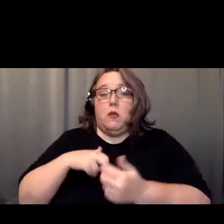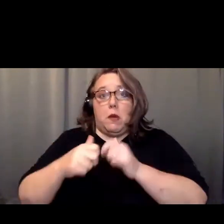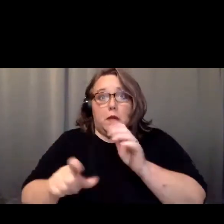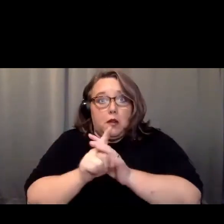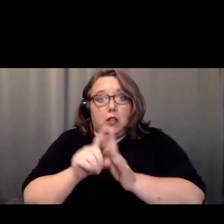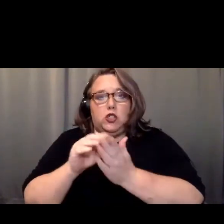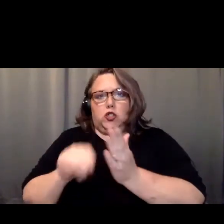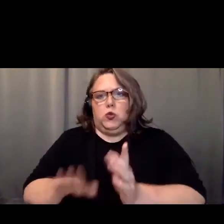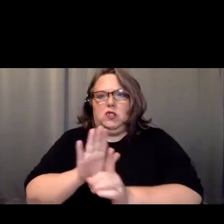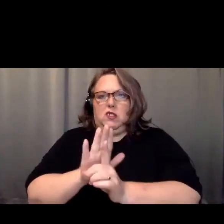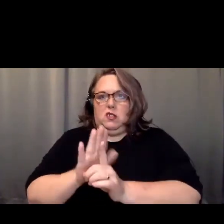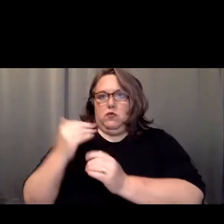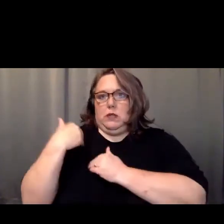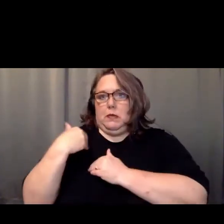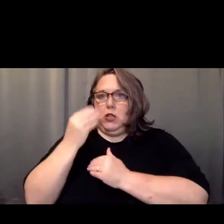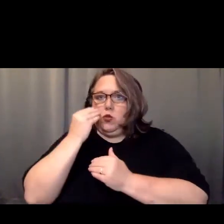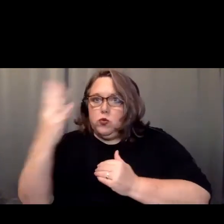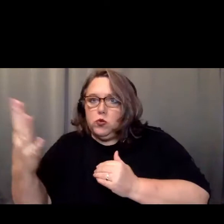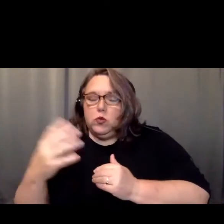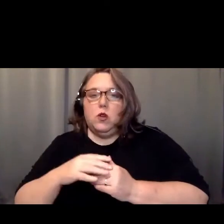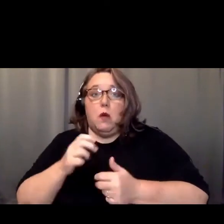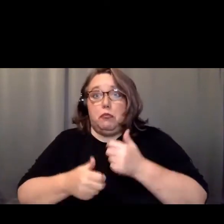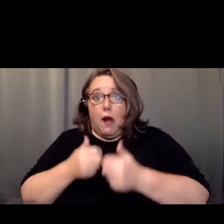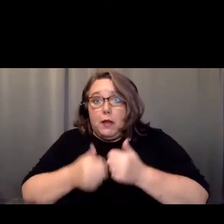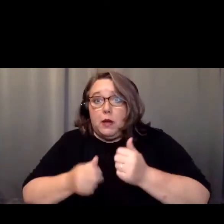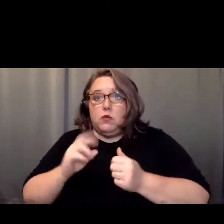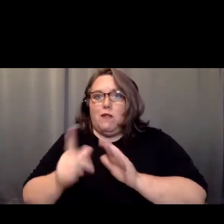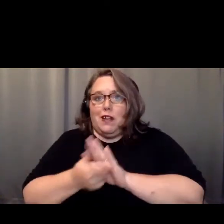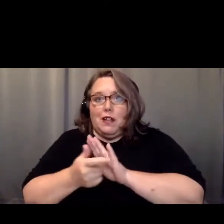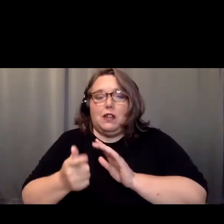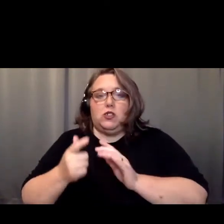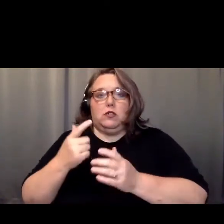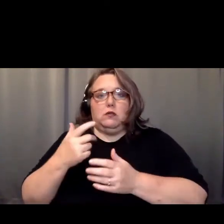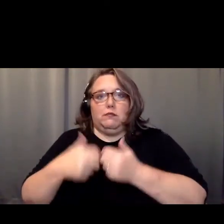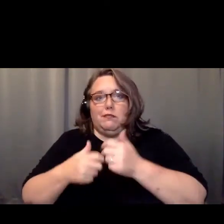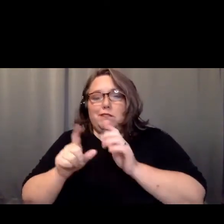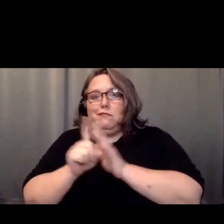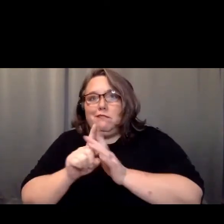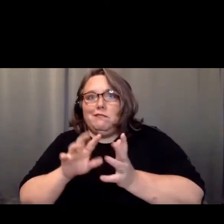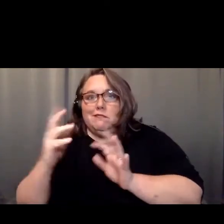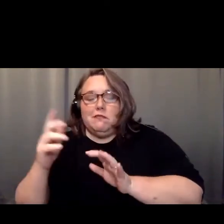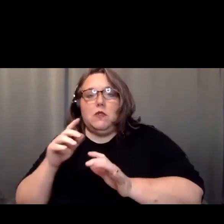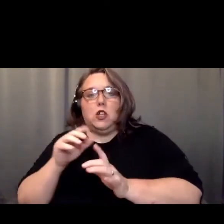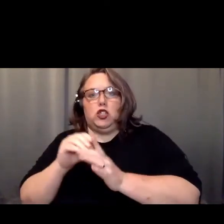with those accommodations or if there's any violations. So, just keep that in mind.